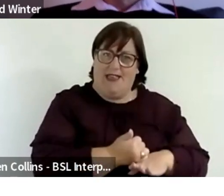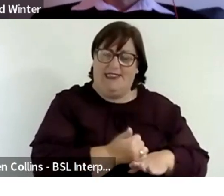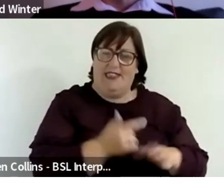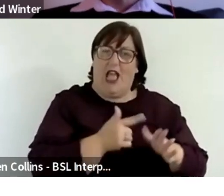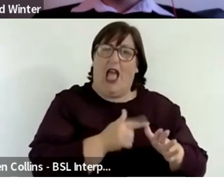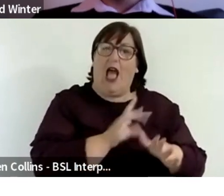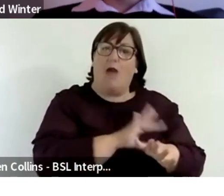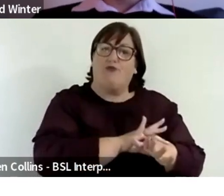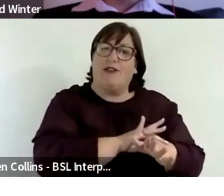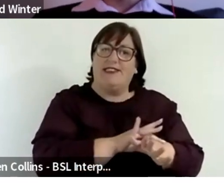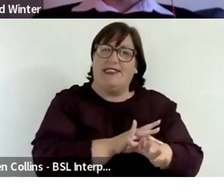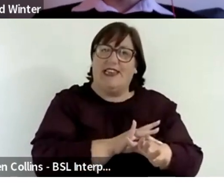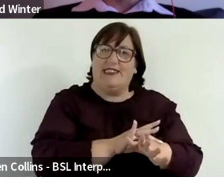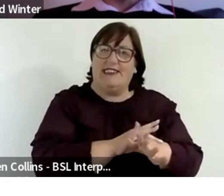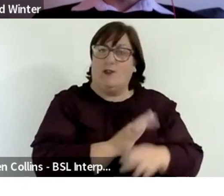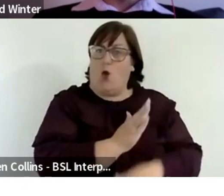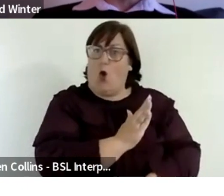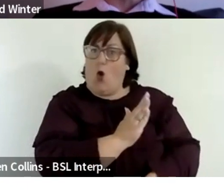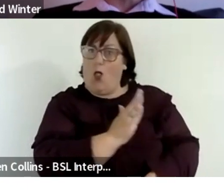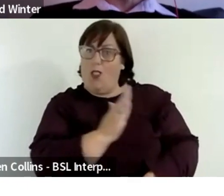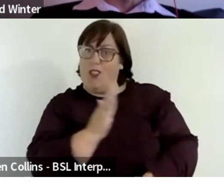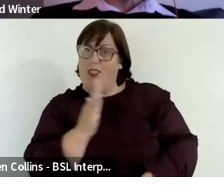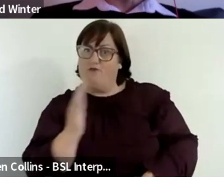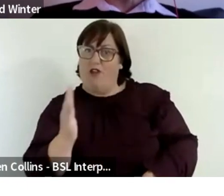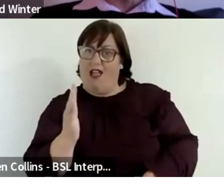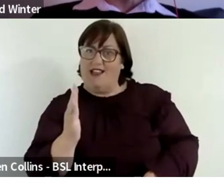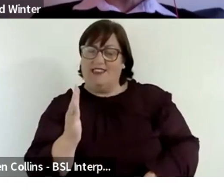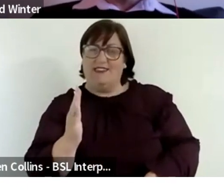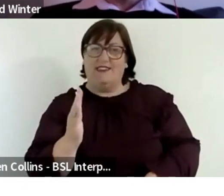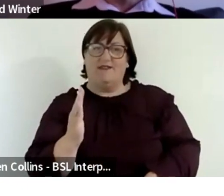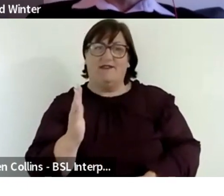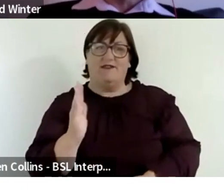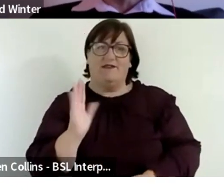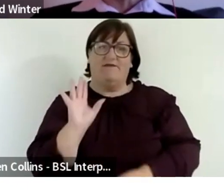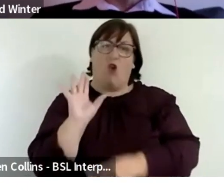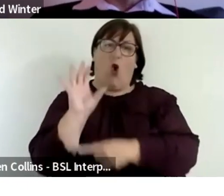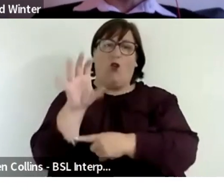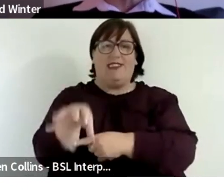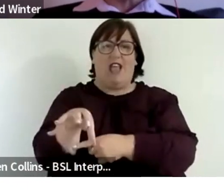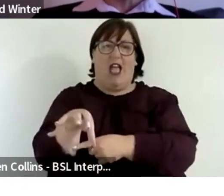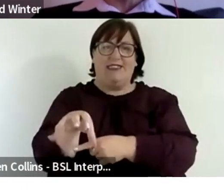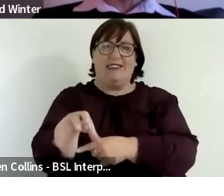On the right-hand side you have apprentices on site in their high-visibility jackets.